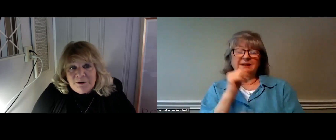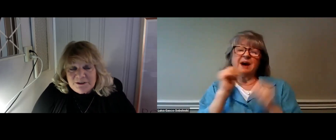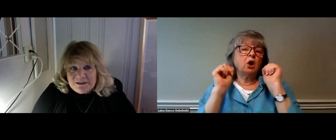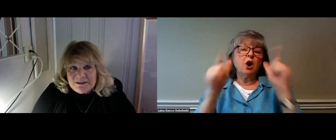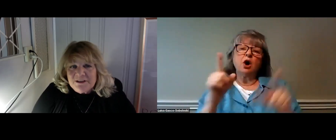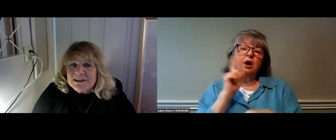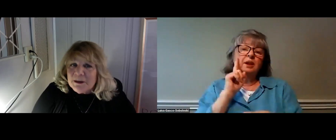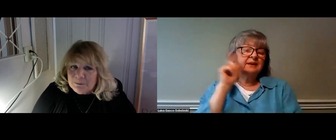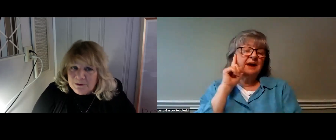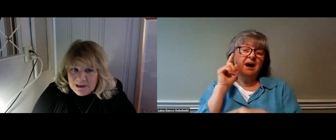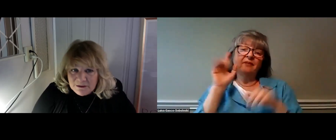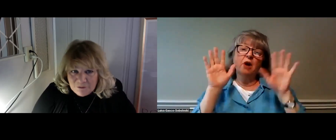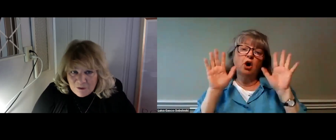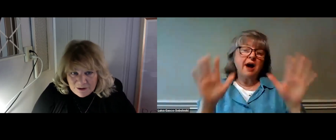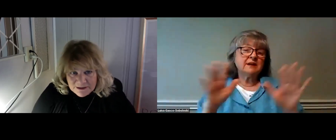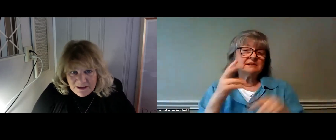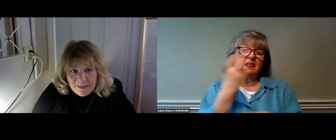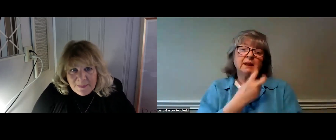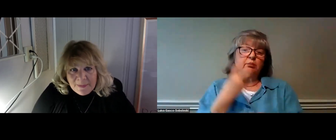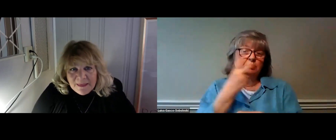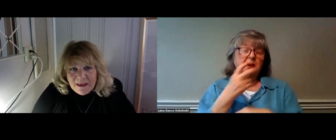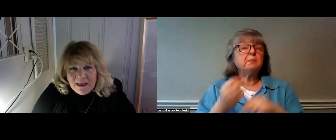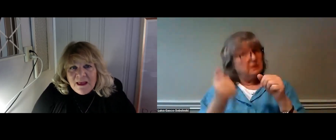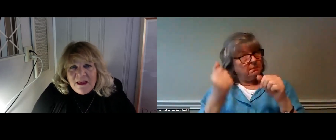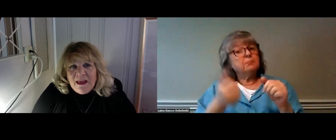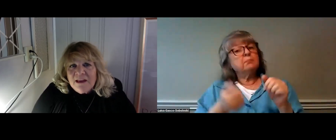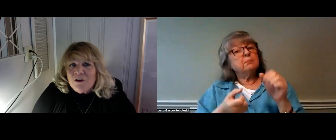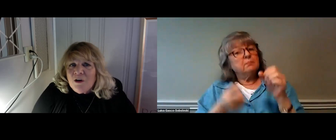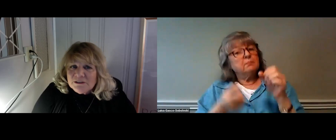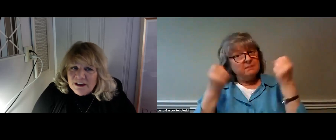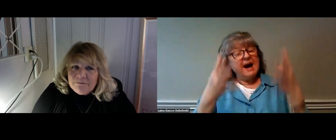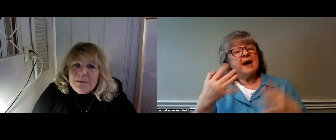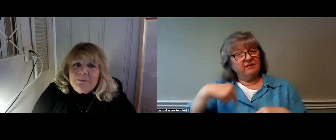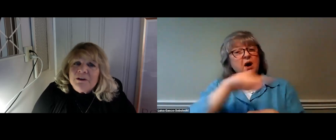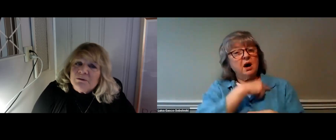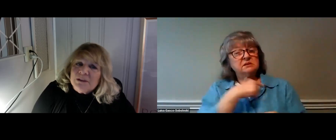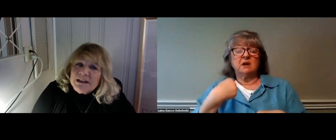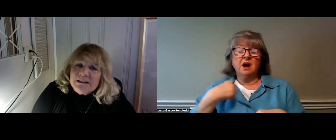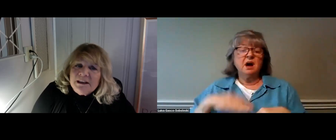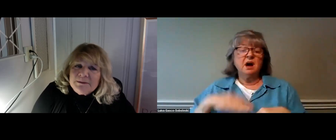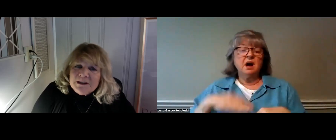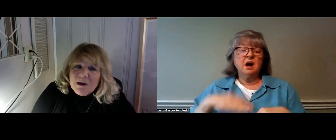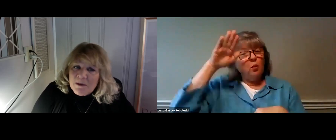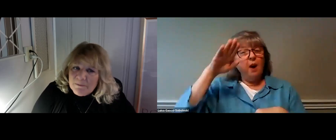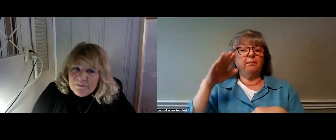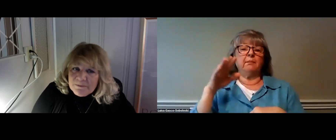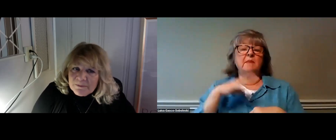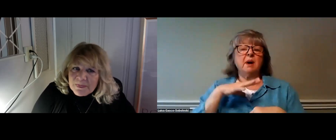persons. There is lip-reading of course and all deaf people can read lips some.